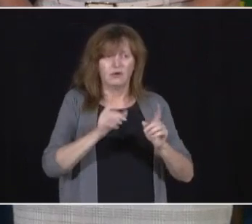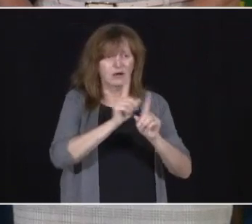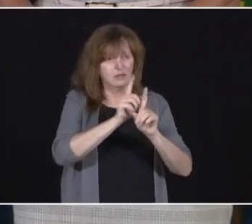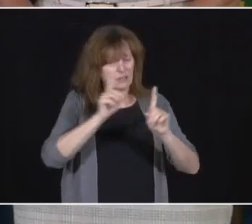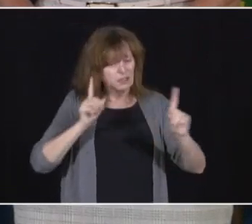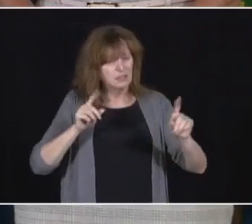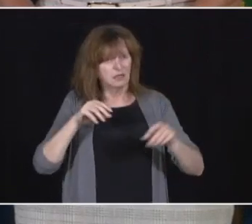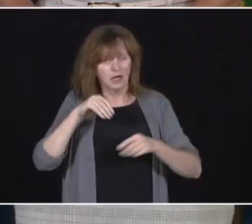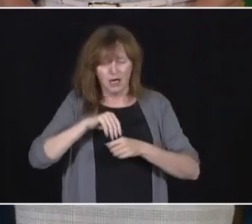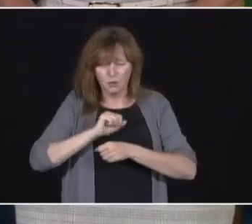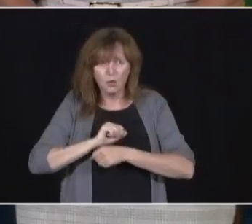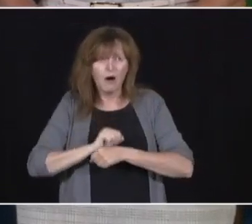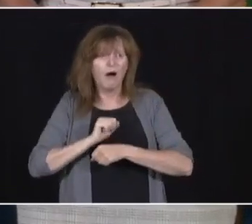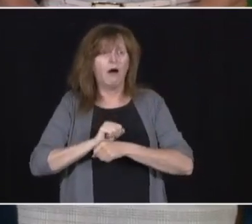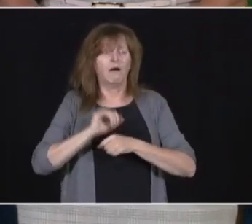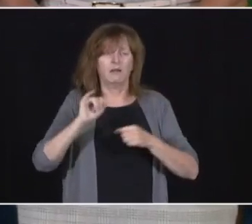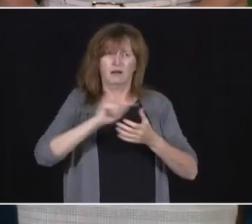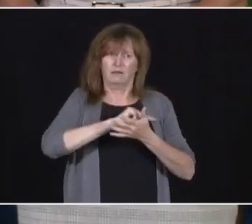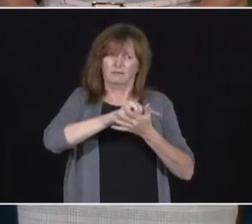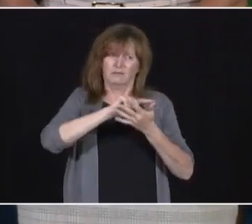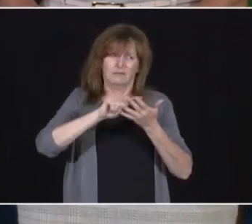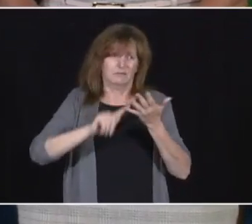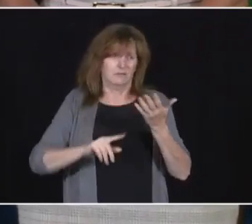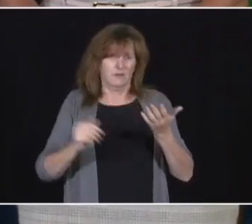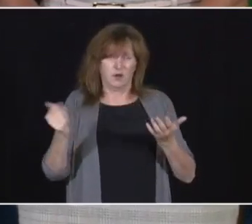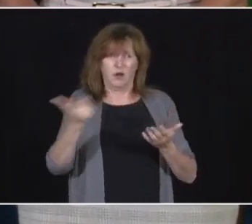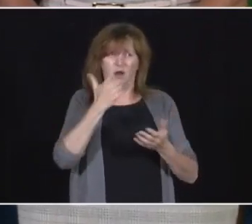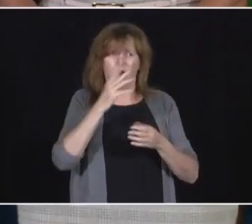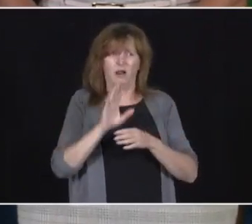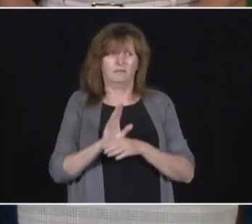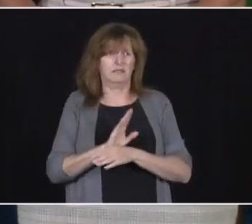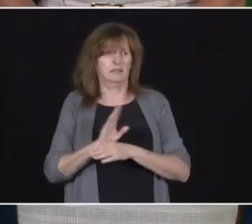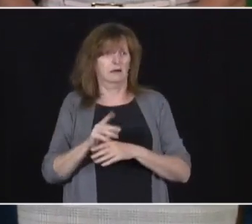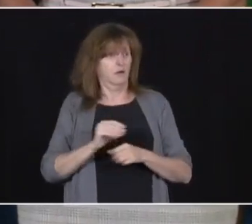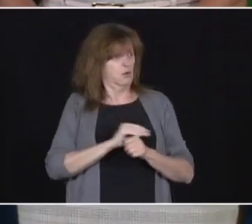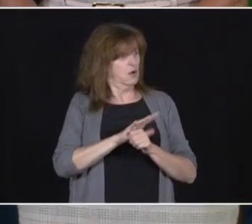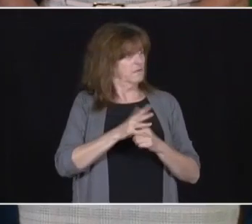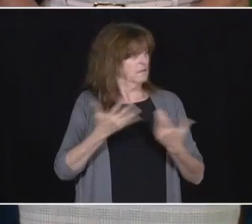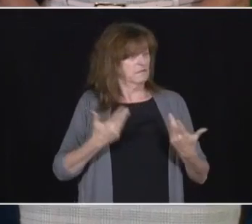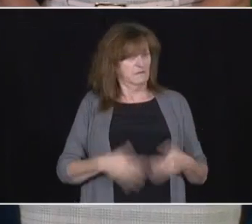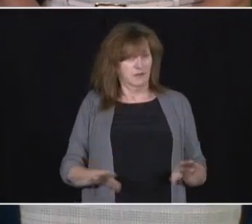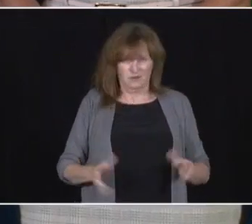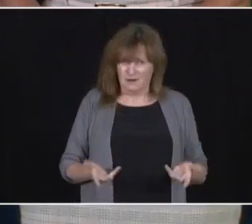They should encourage social distancing within the workplace. This isn't over. I cannot stress that enough.